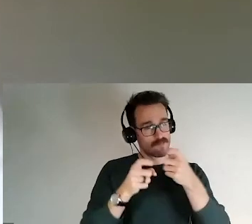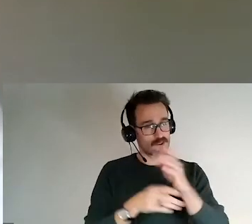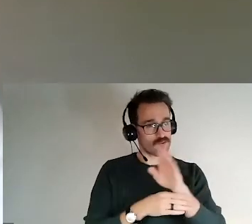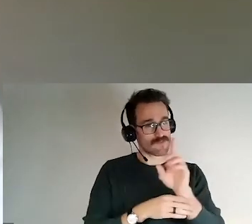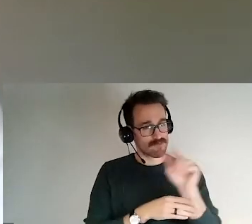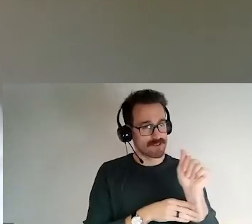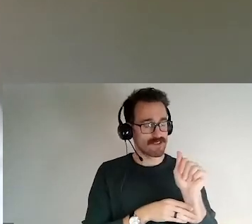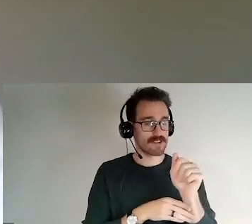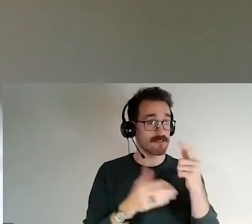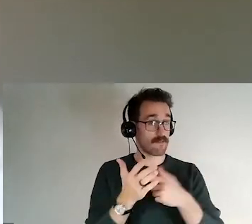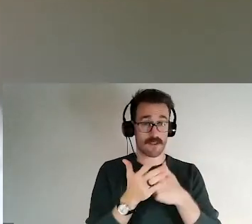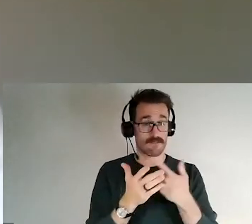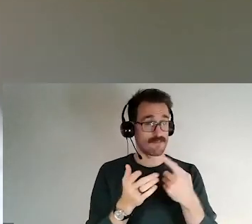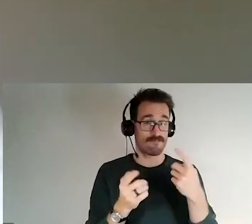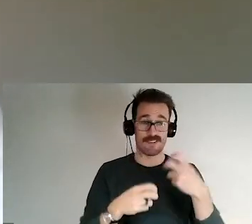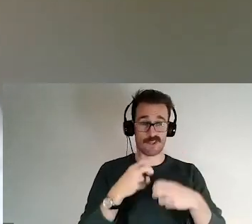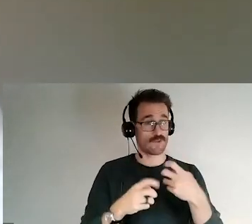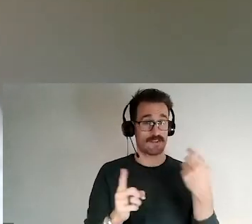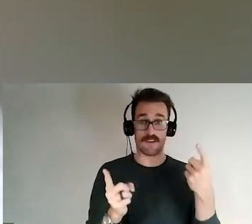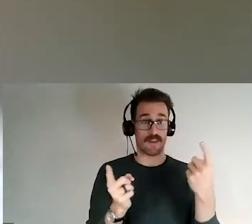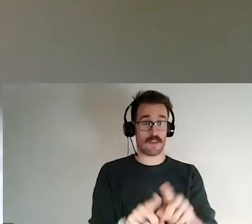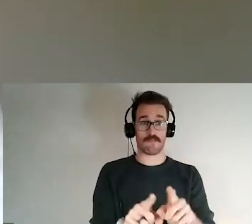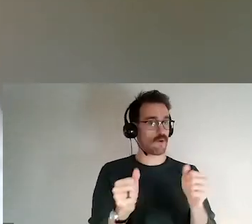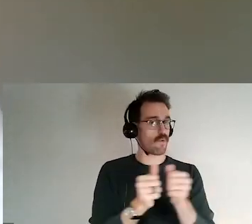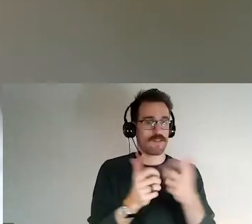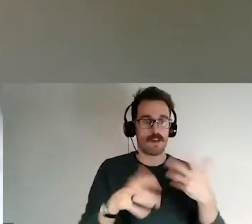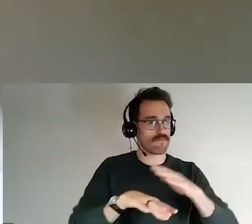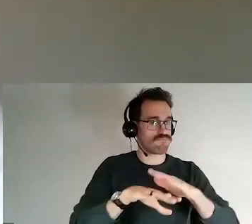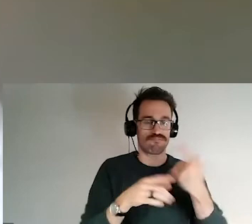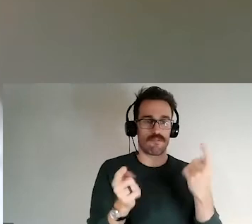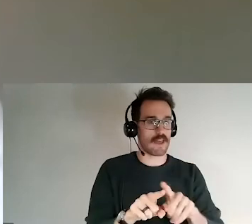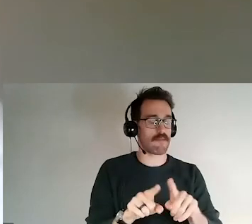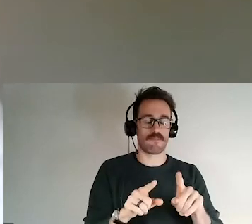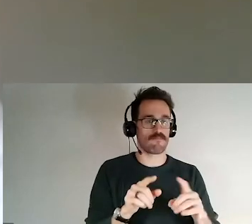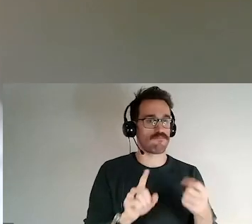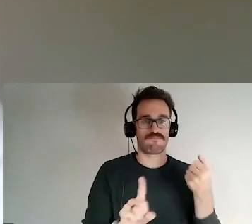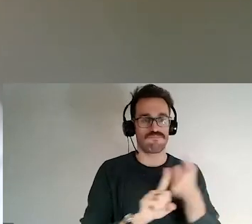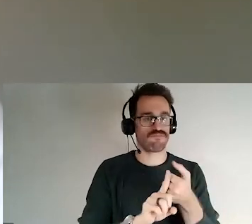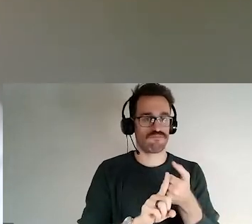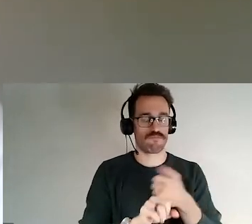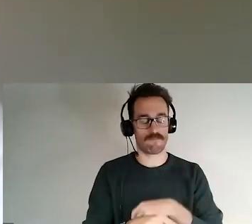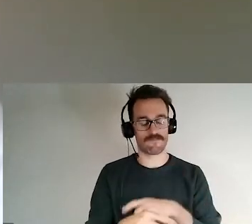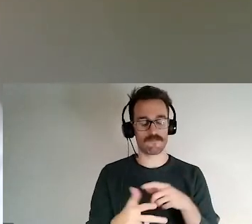can still occur with little warning or suddenly flare up. And episodic disabilities are invisible.